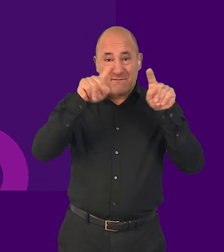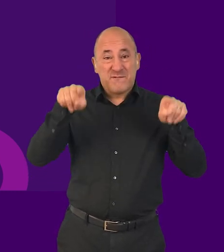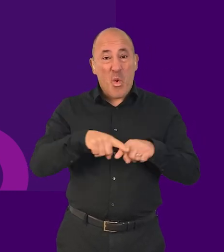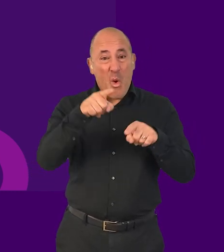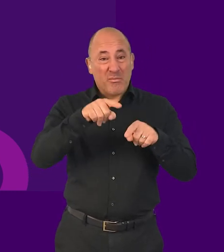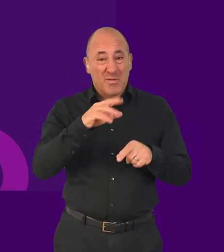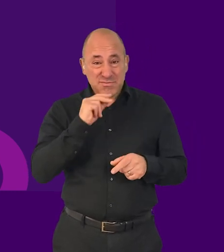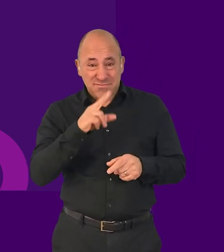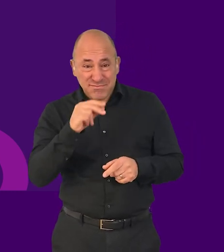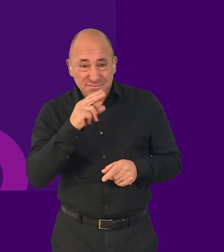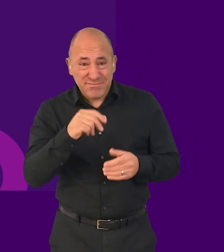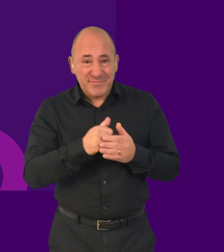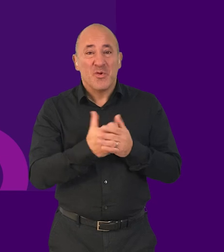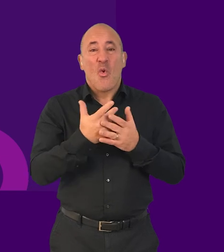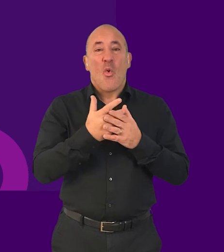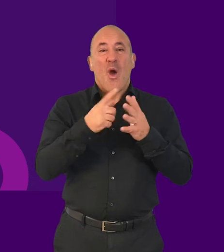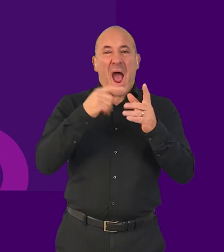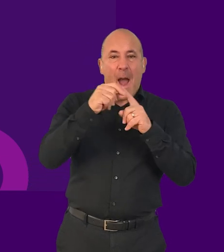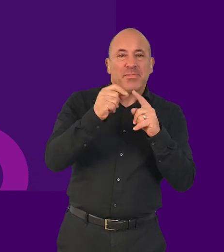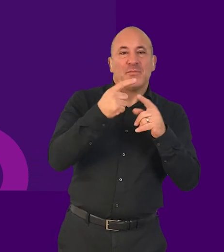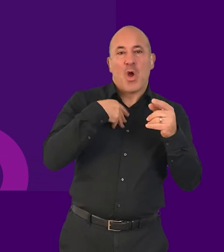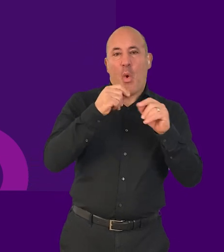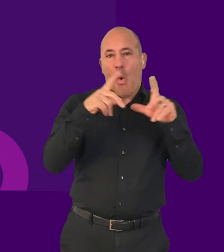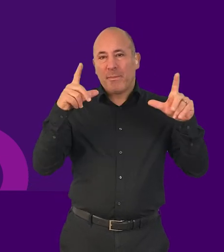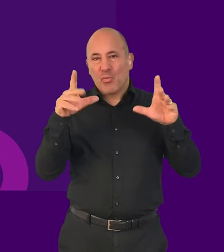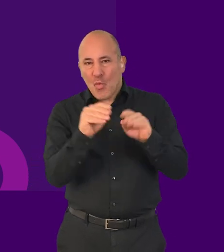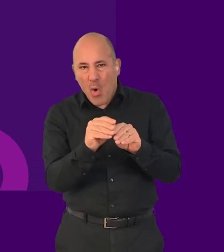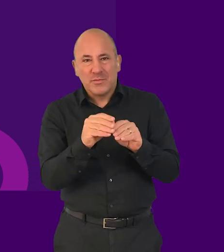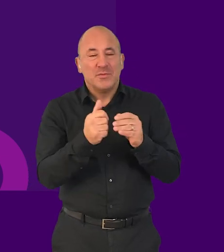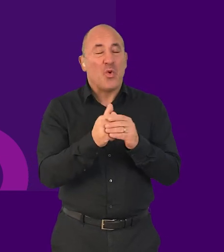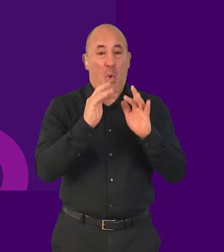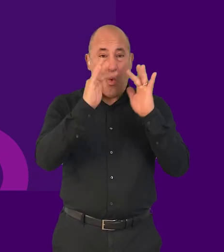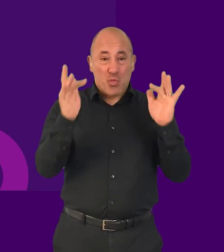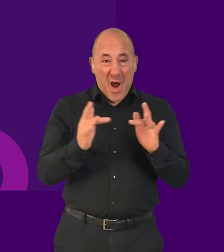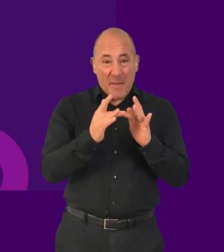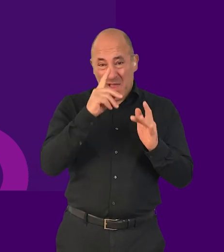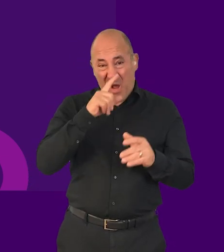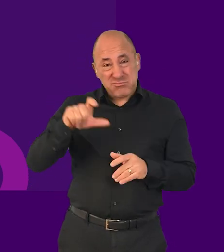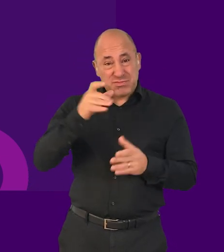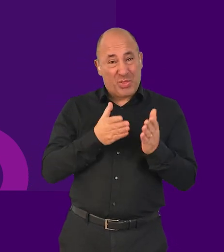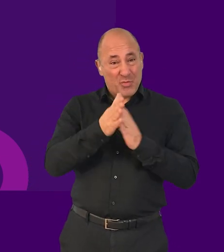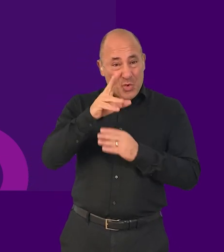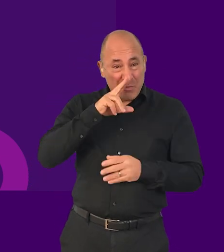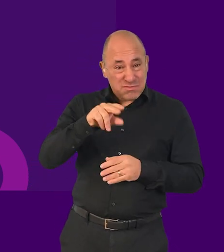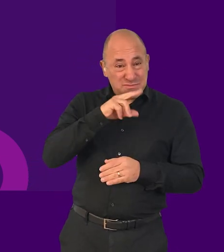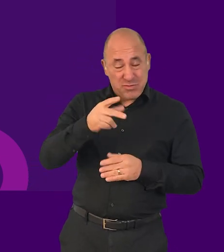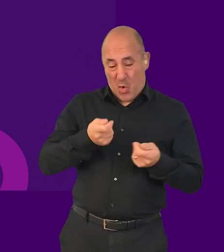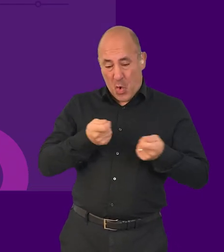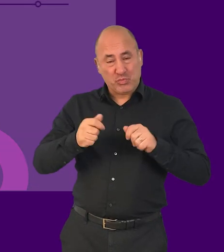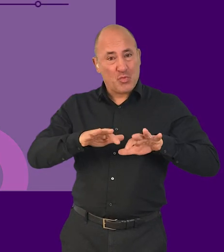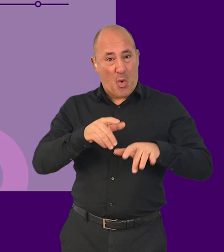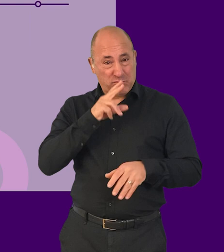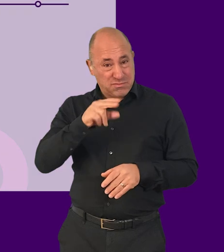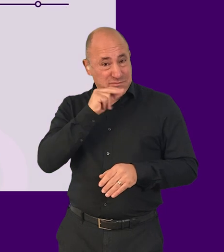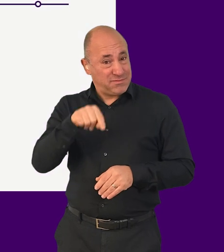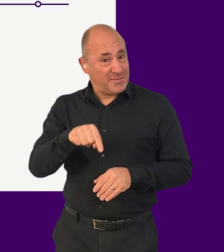and opening and closing applications, you can browse the web and completely control websites with voice commands.